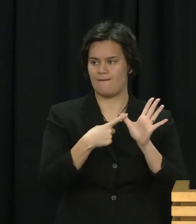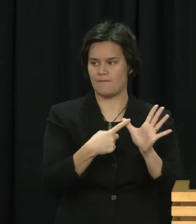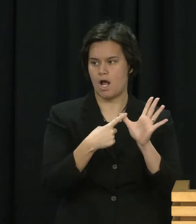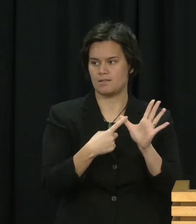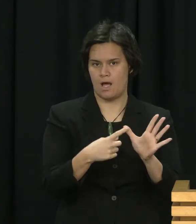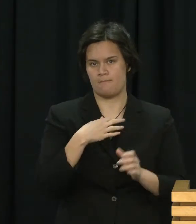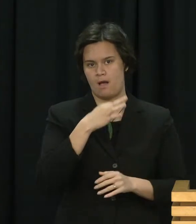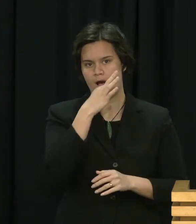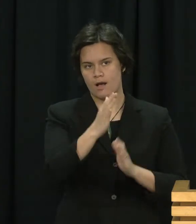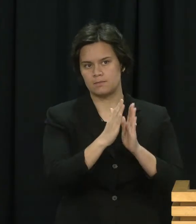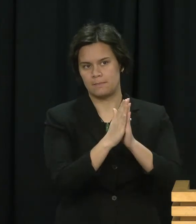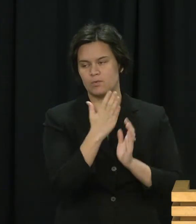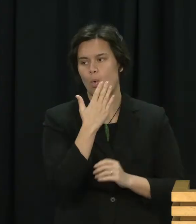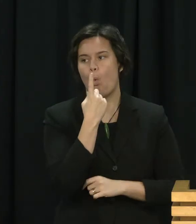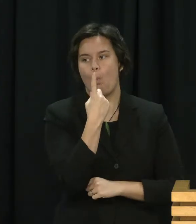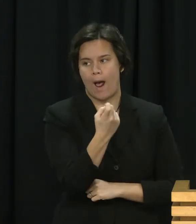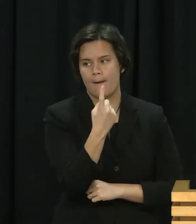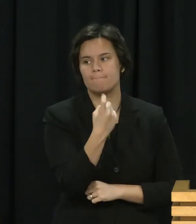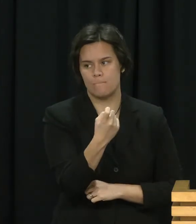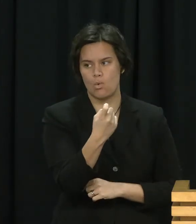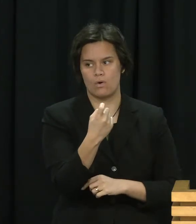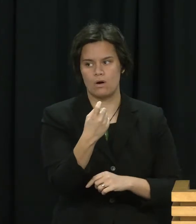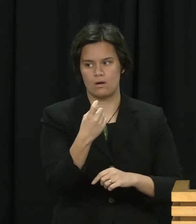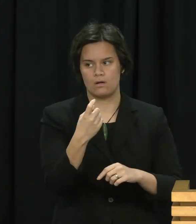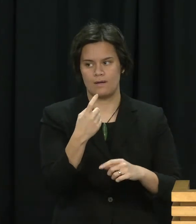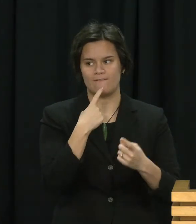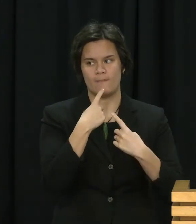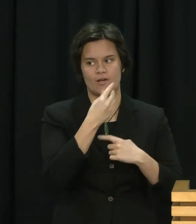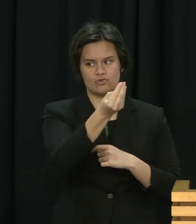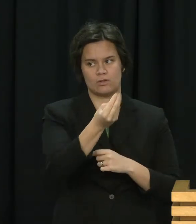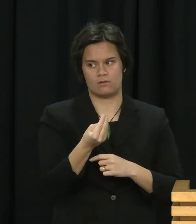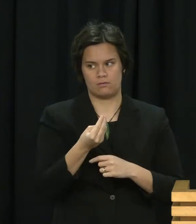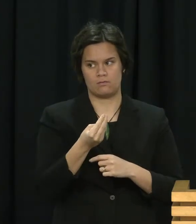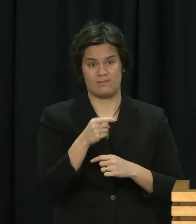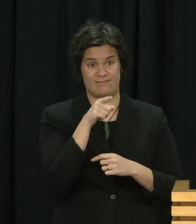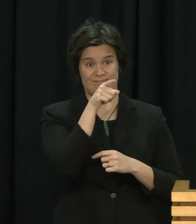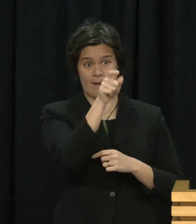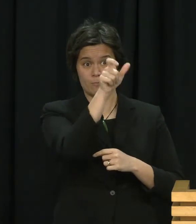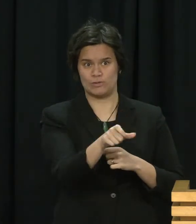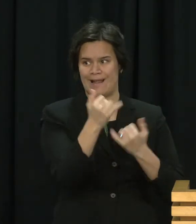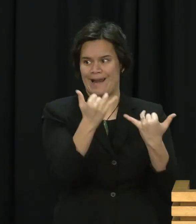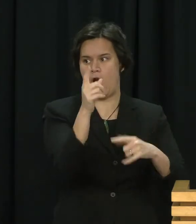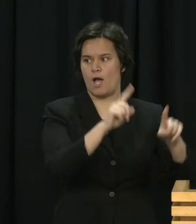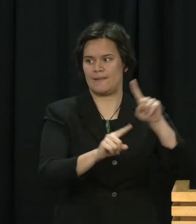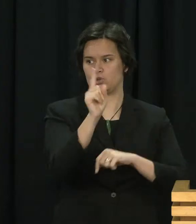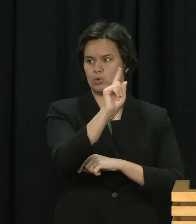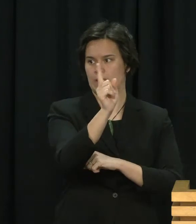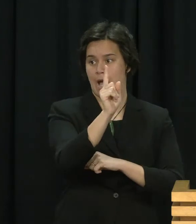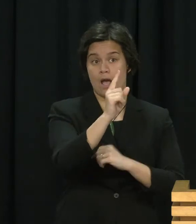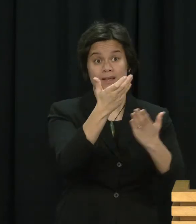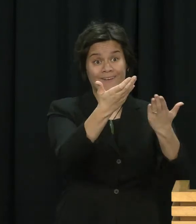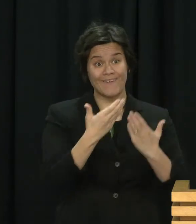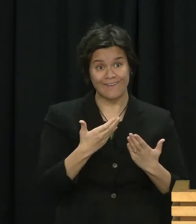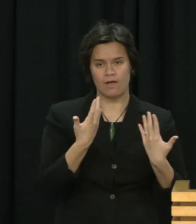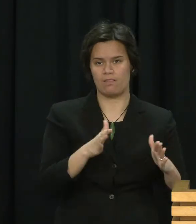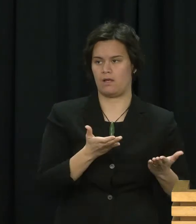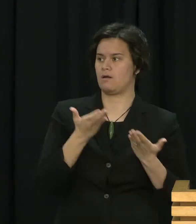further piece of advice through the chief science